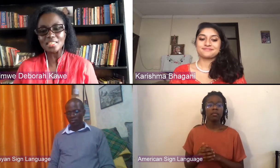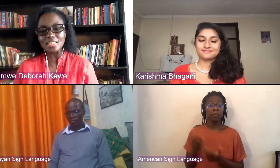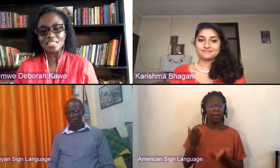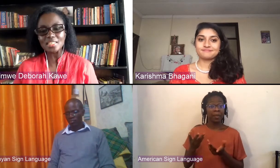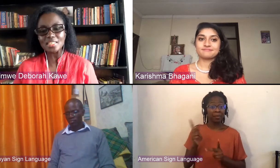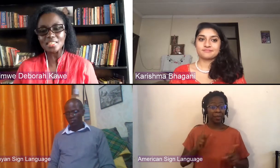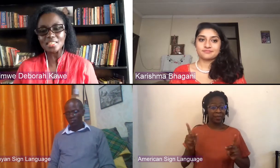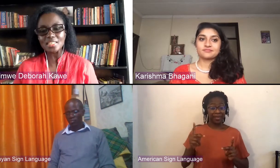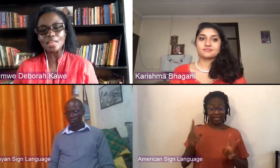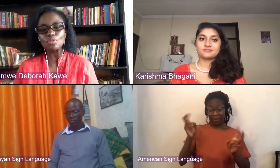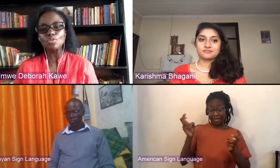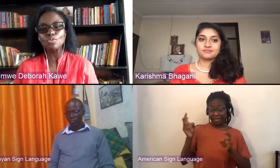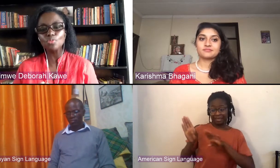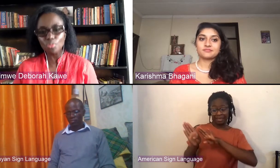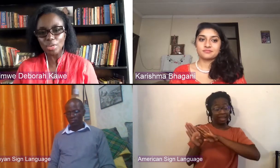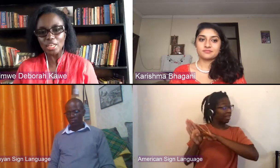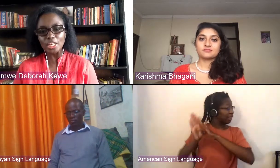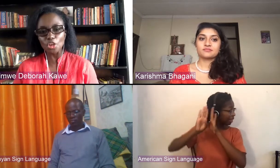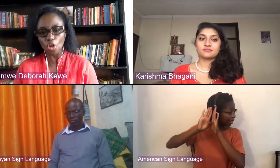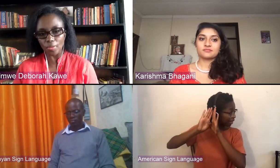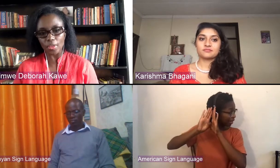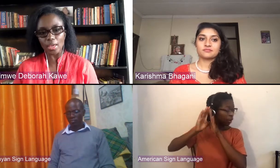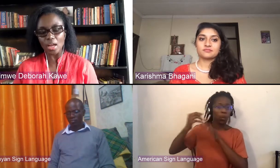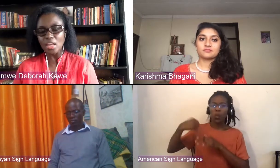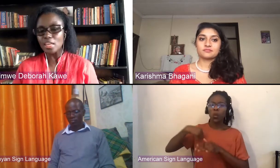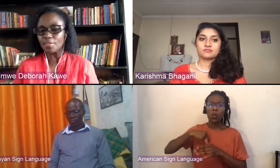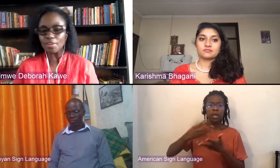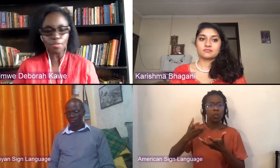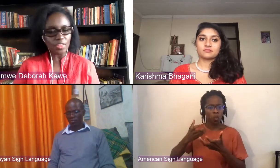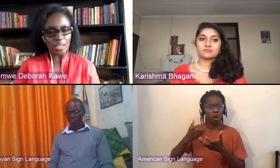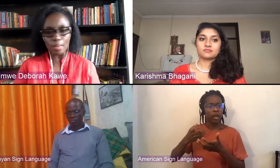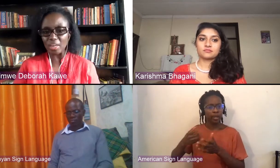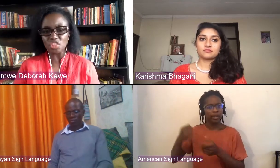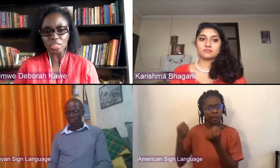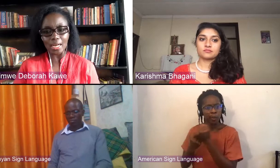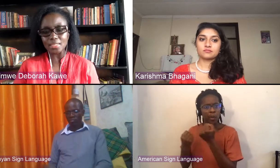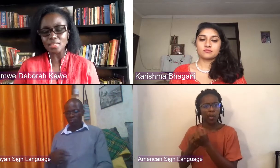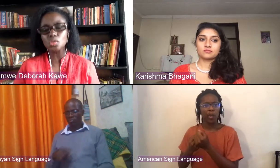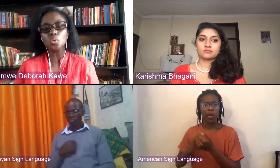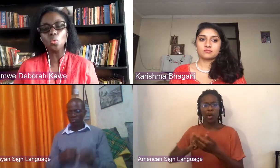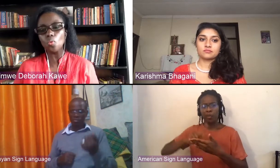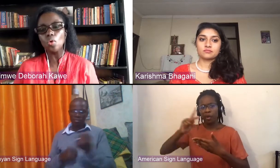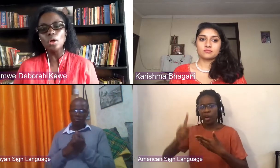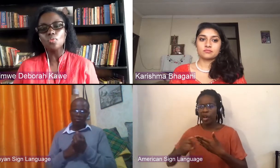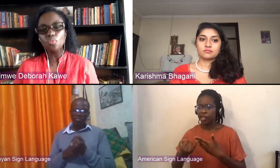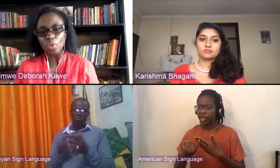We go there. We support projects that really go there even for the emerging artists who really want